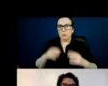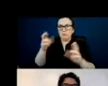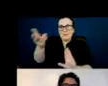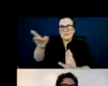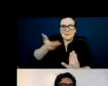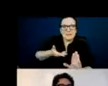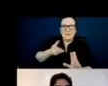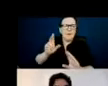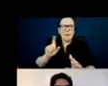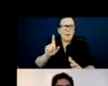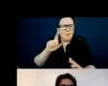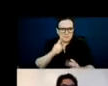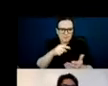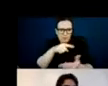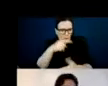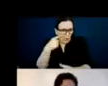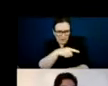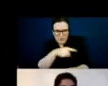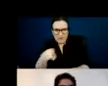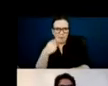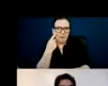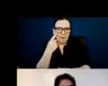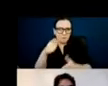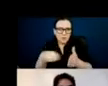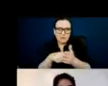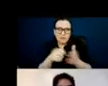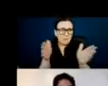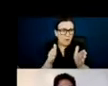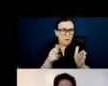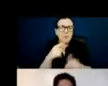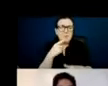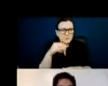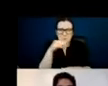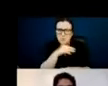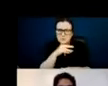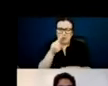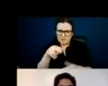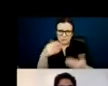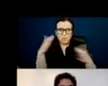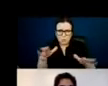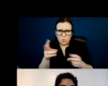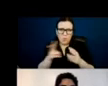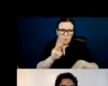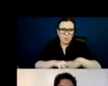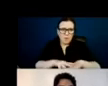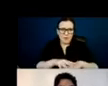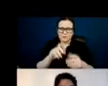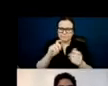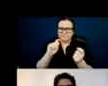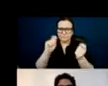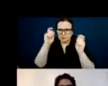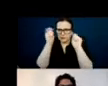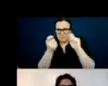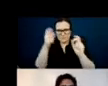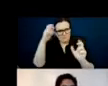that could work. So very small pilot project, but still important to create to shift perceptions.